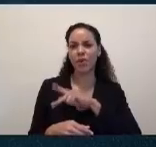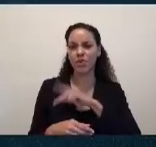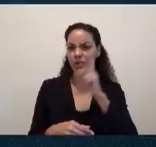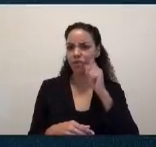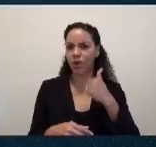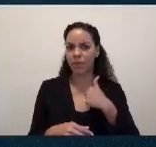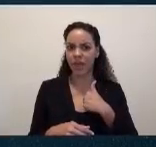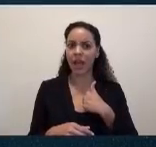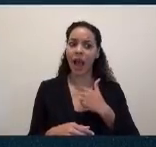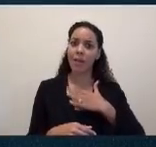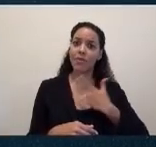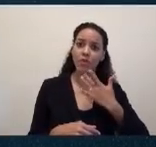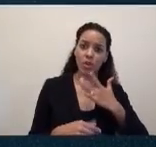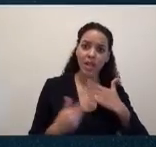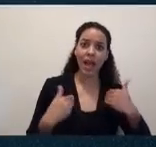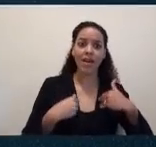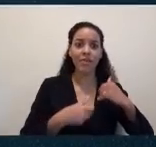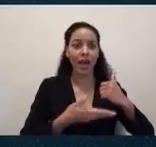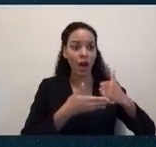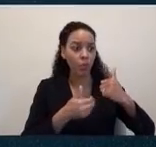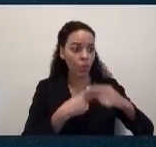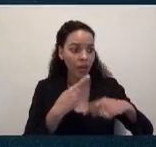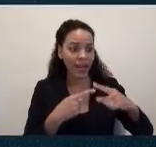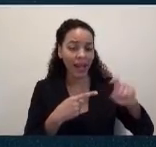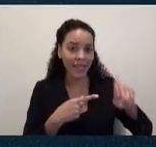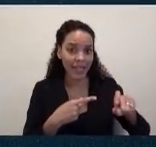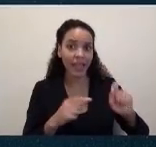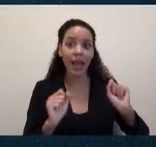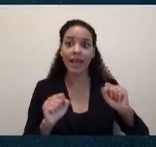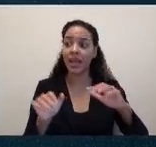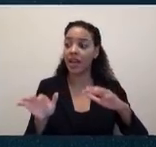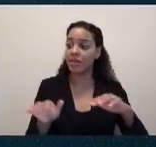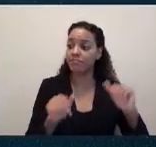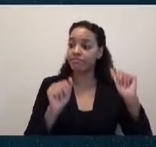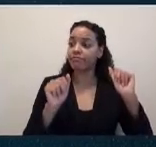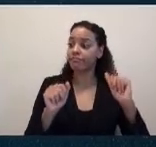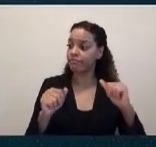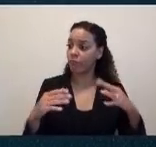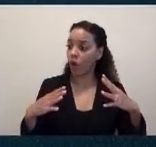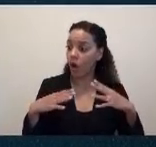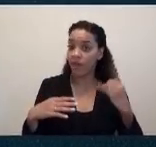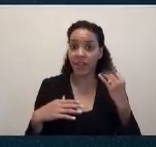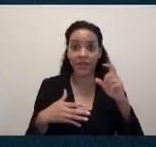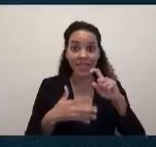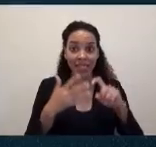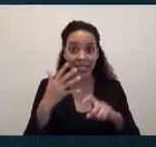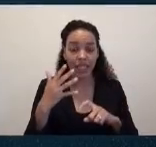and I can take time off when I need to. But for far too many parents, they don't have those options,